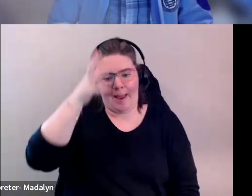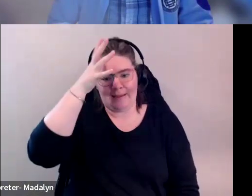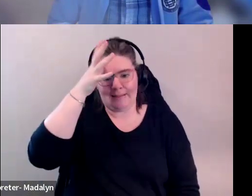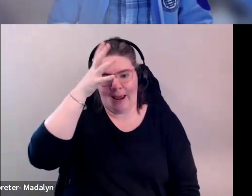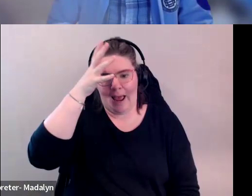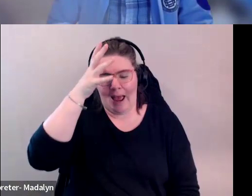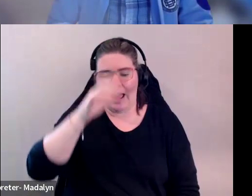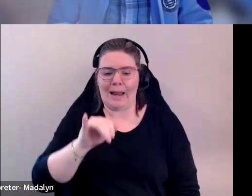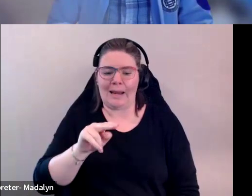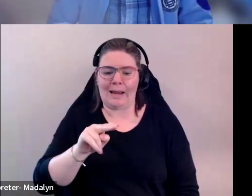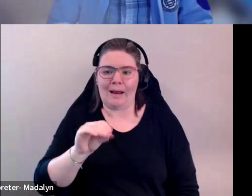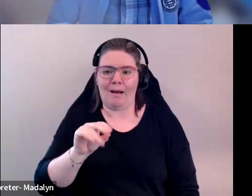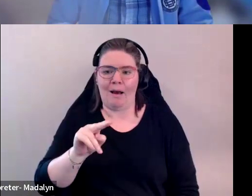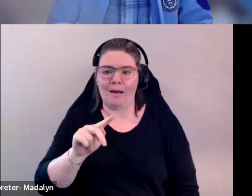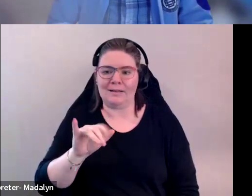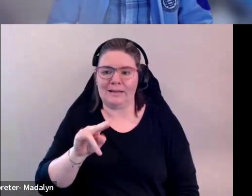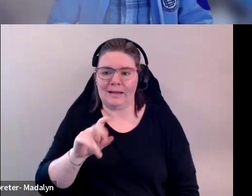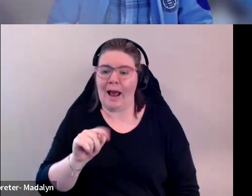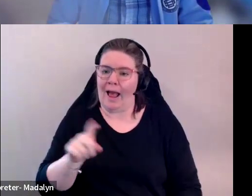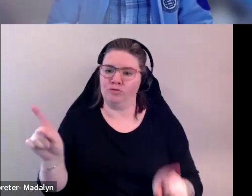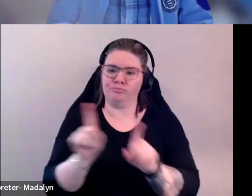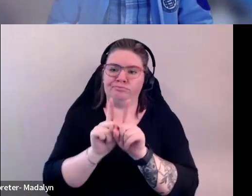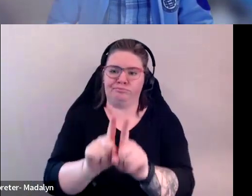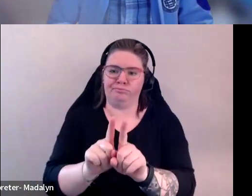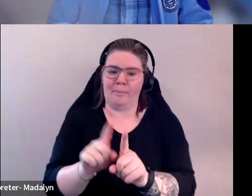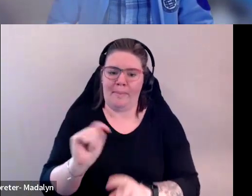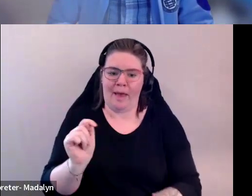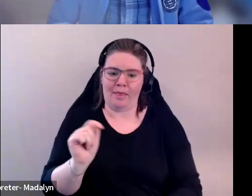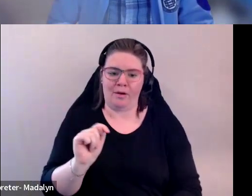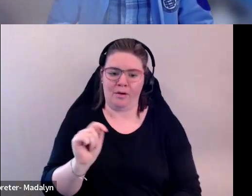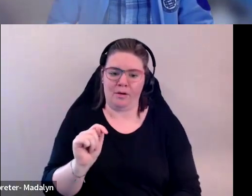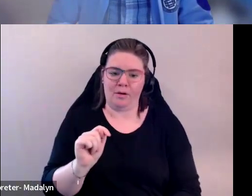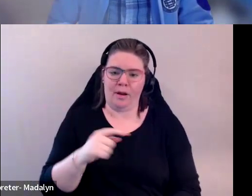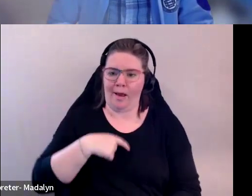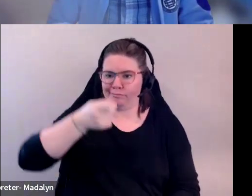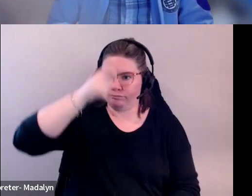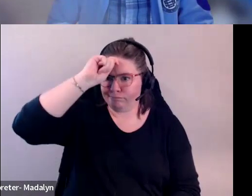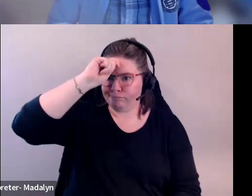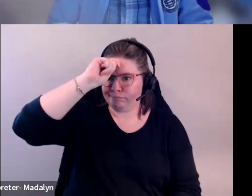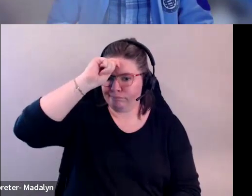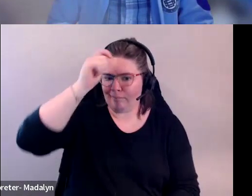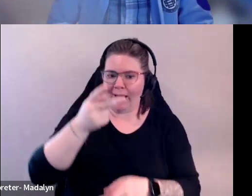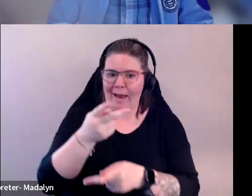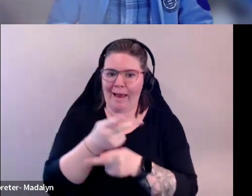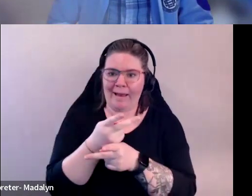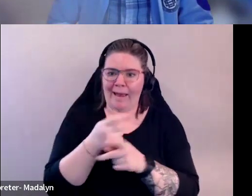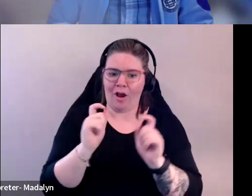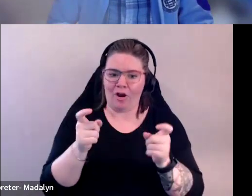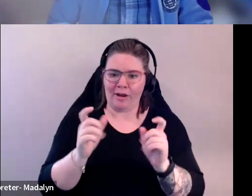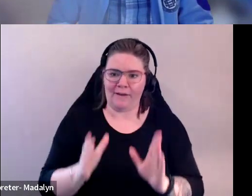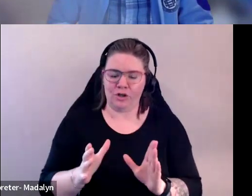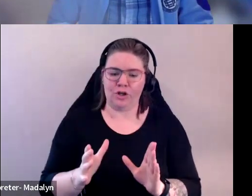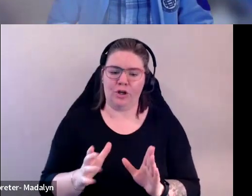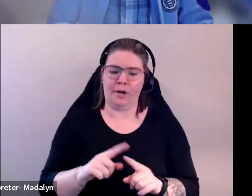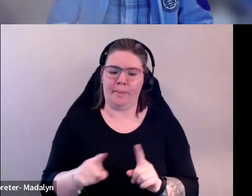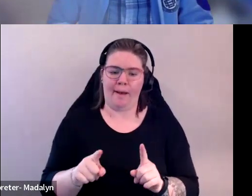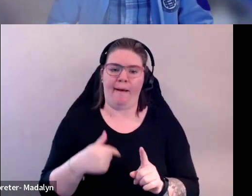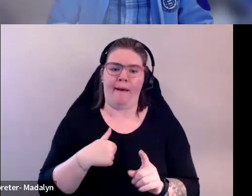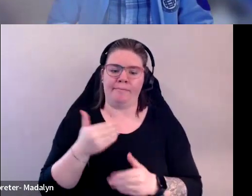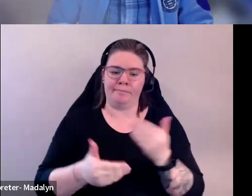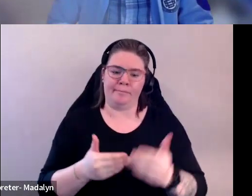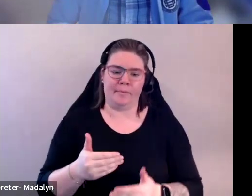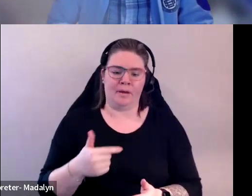Don Posh: had to go into this bathroom with him, and I was wearing my caregiver hat, not thinking at the time, but I went through the process, got back to the waiting room and